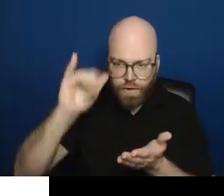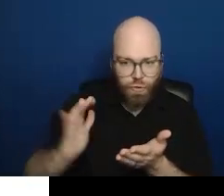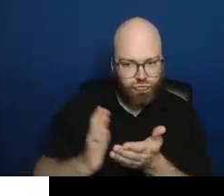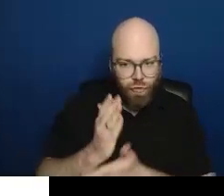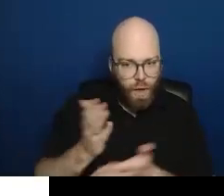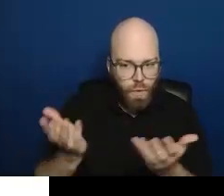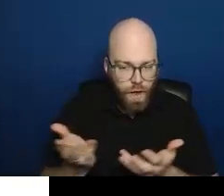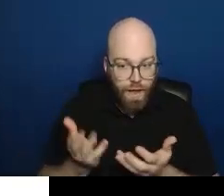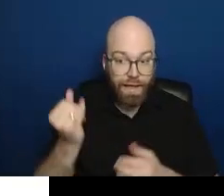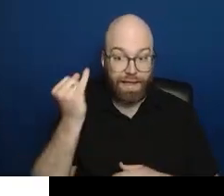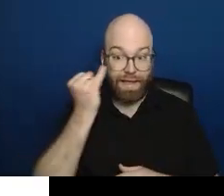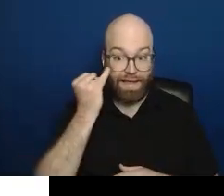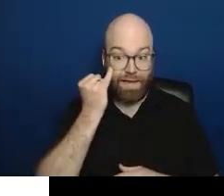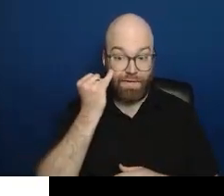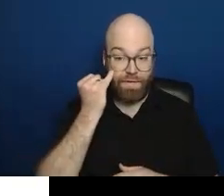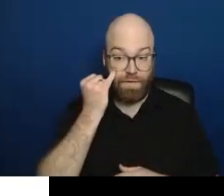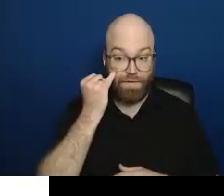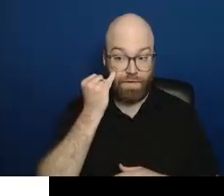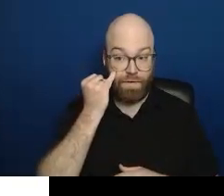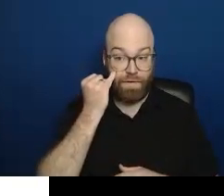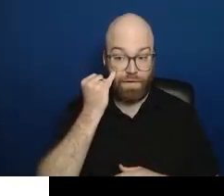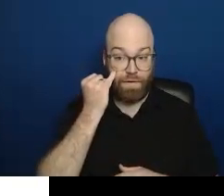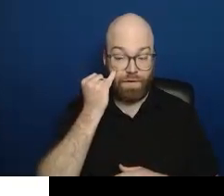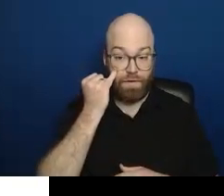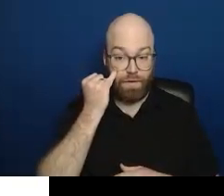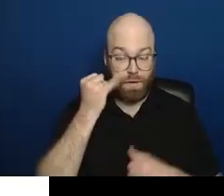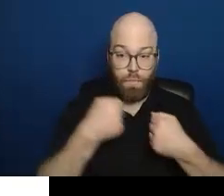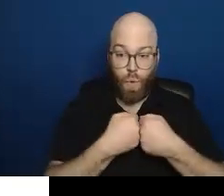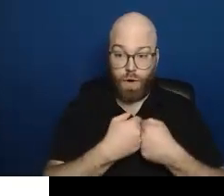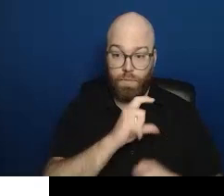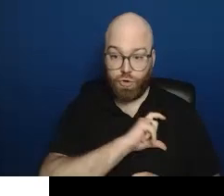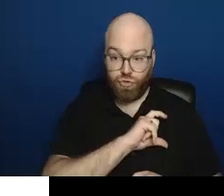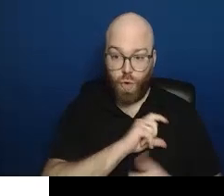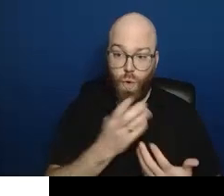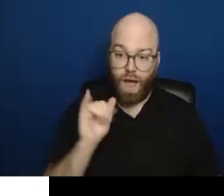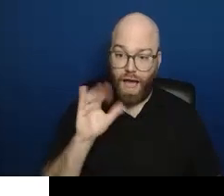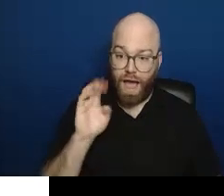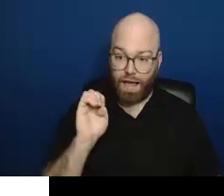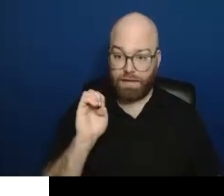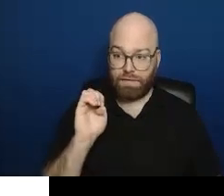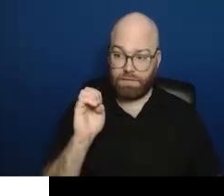in case they're confronted with, a border patrol or ICE out in the streets. Right.